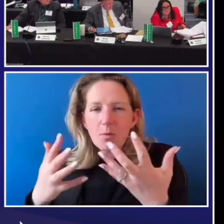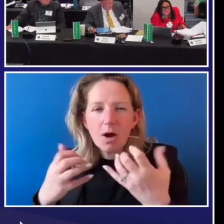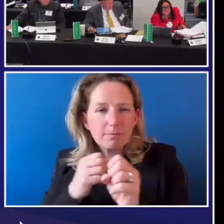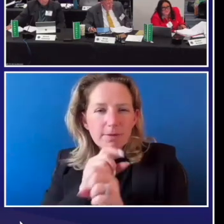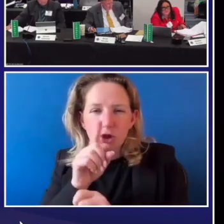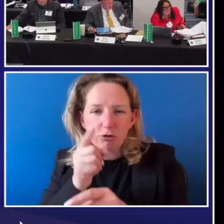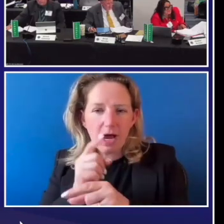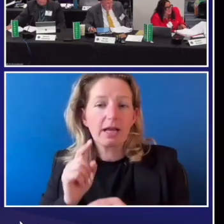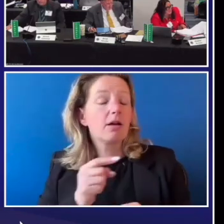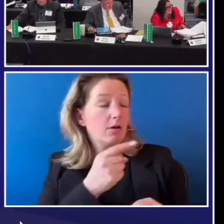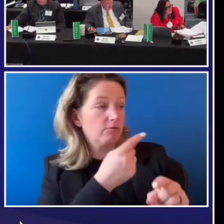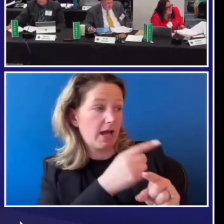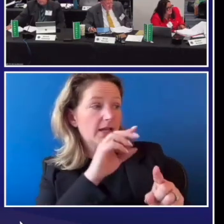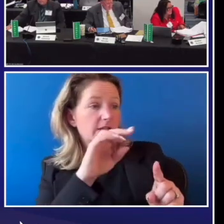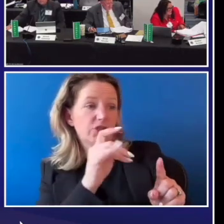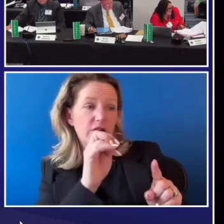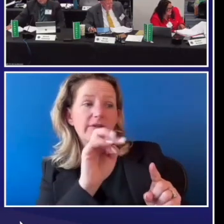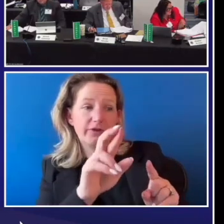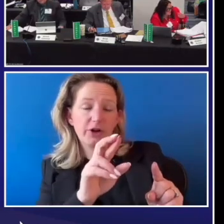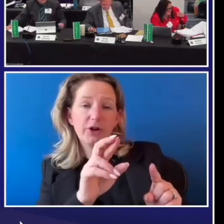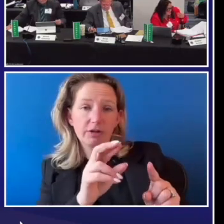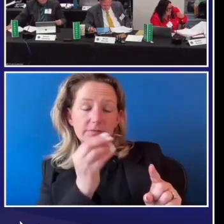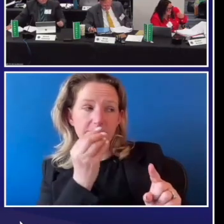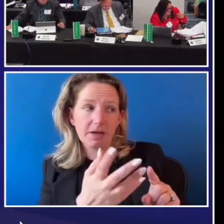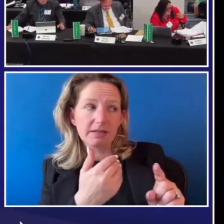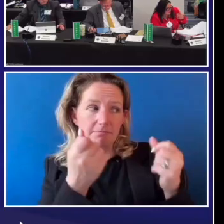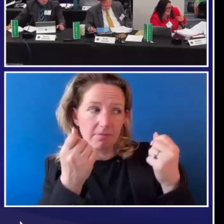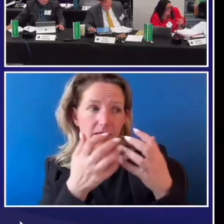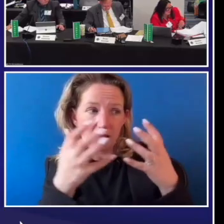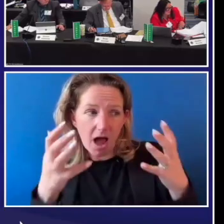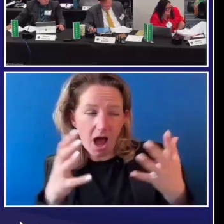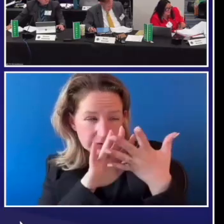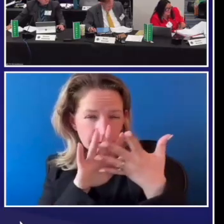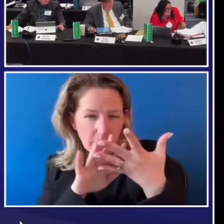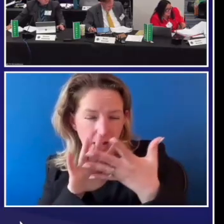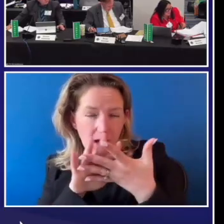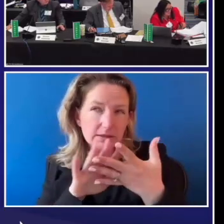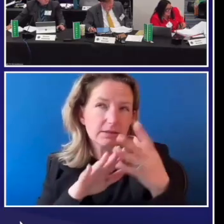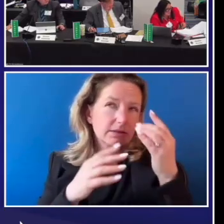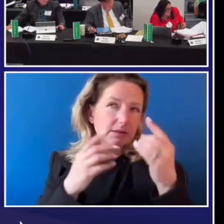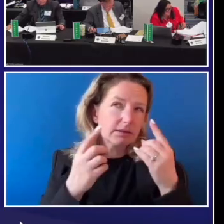is the nuance has a lot of questions embedded in it, so I appreciate the time that you're wanting to take.